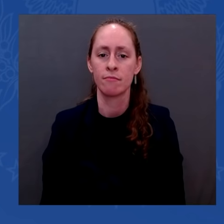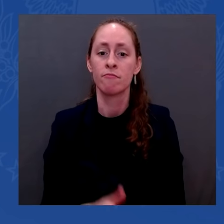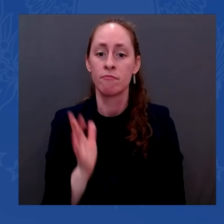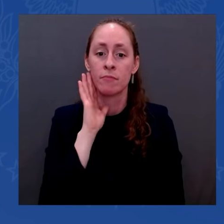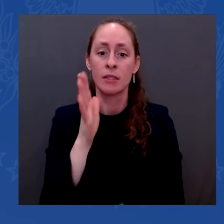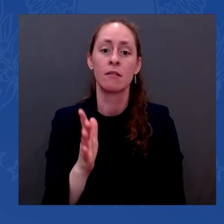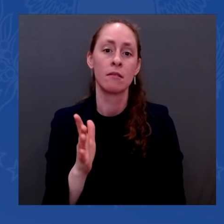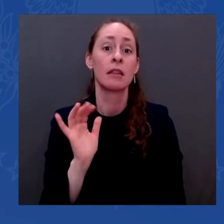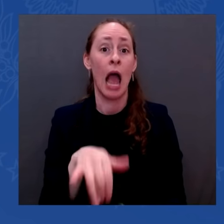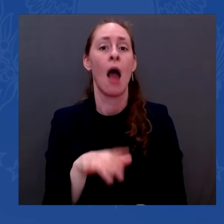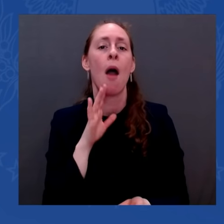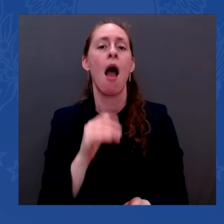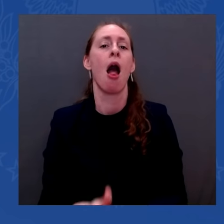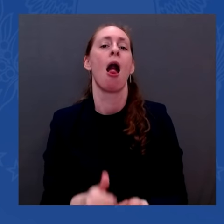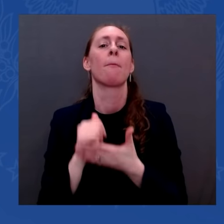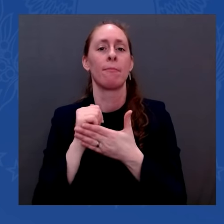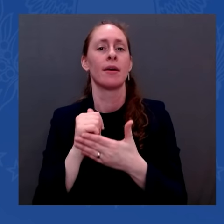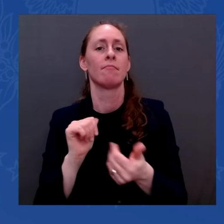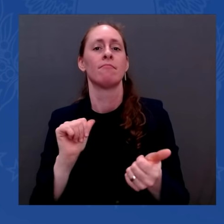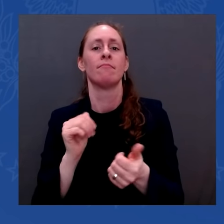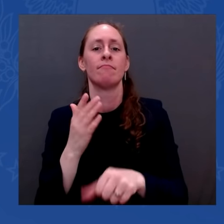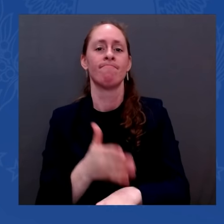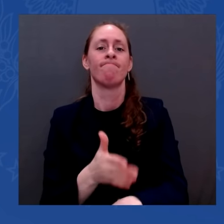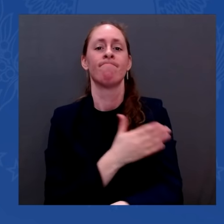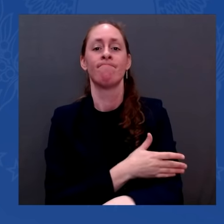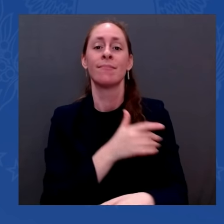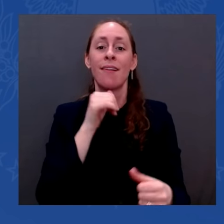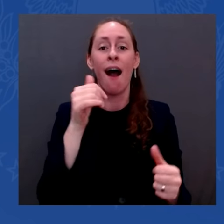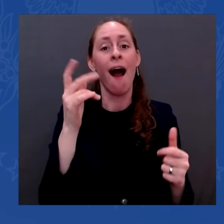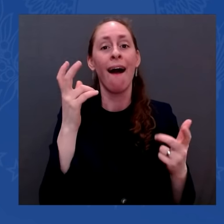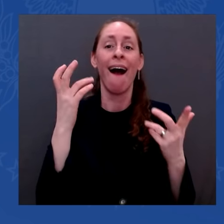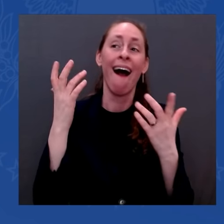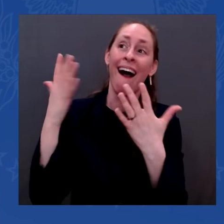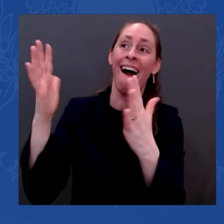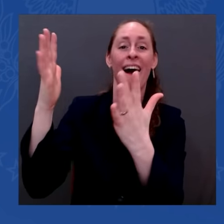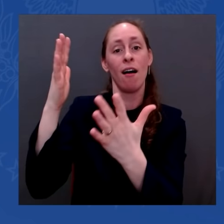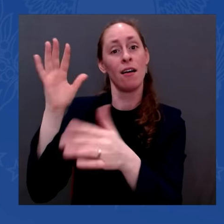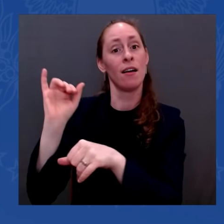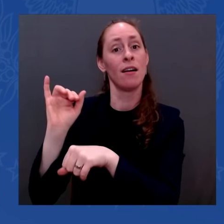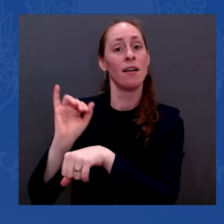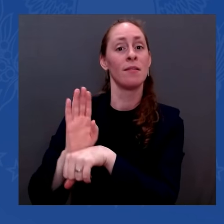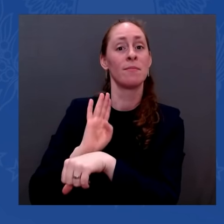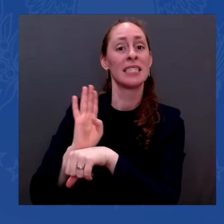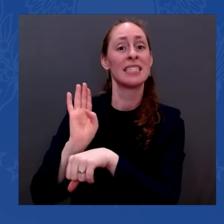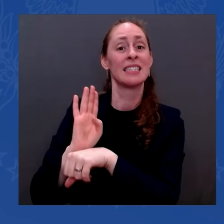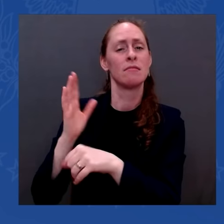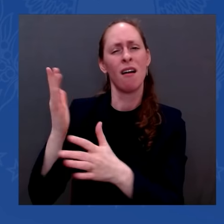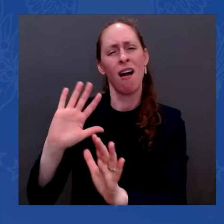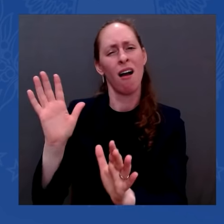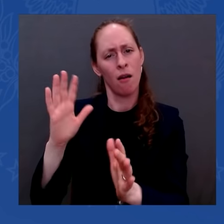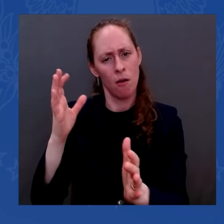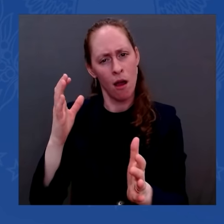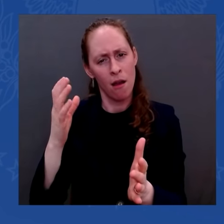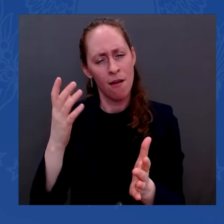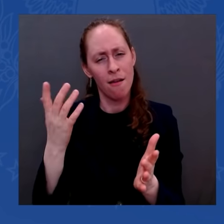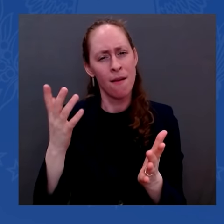We have a beautiful landscape, but we also have a landscape that needs additional infrastructure --